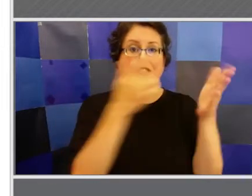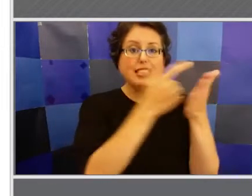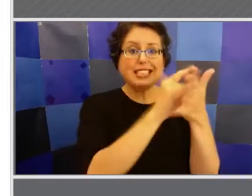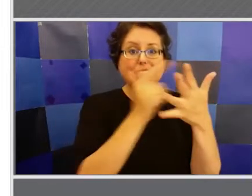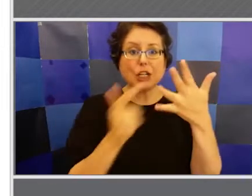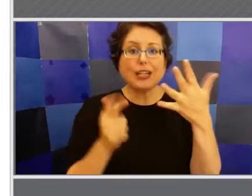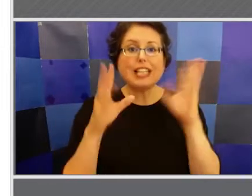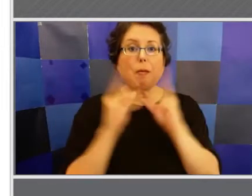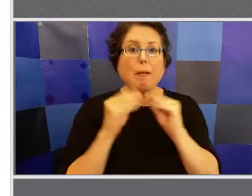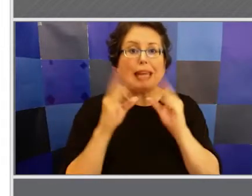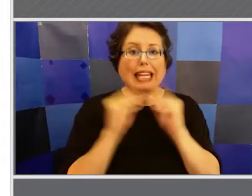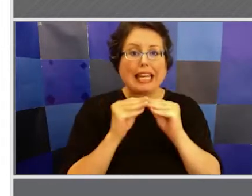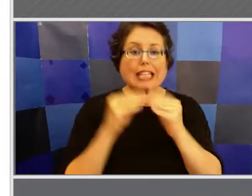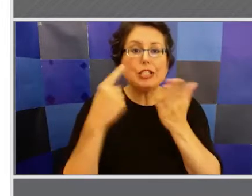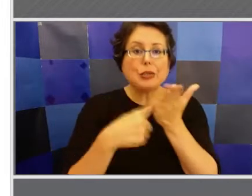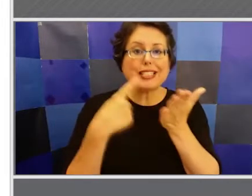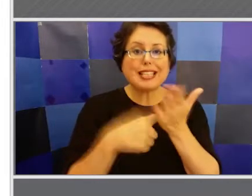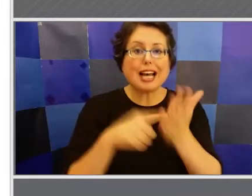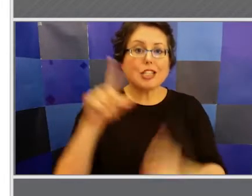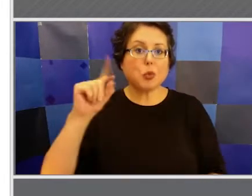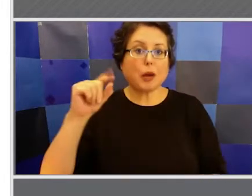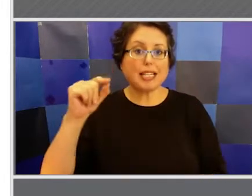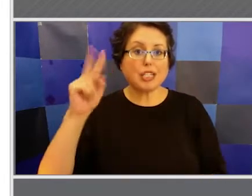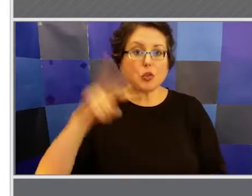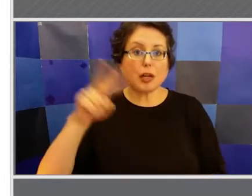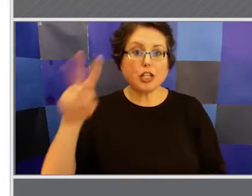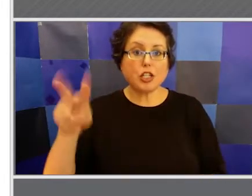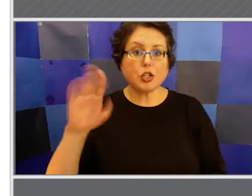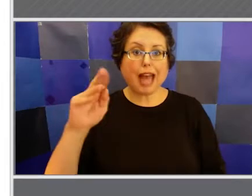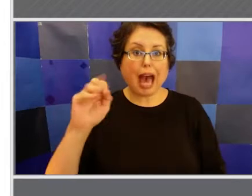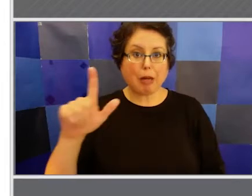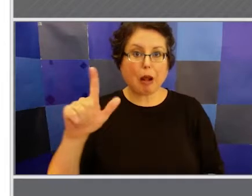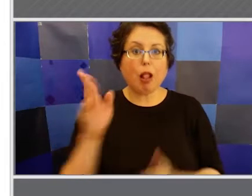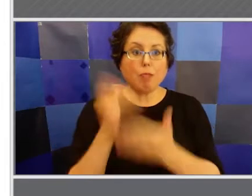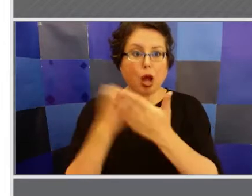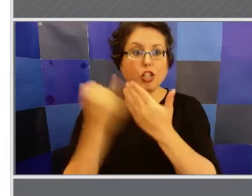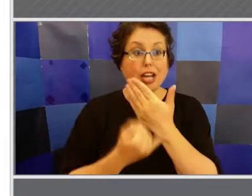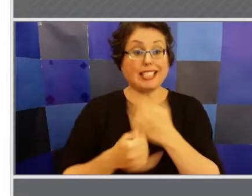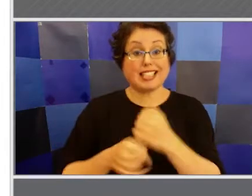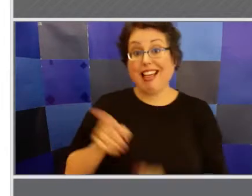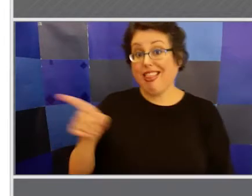If you take a look at this green shaded row the third down here.